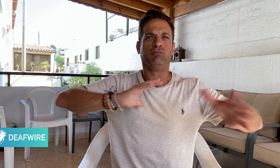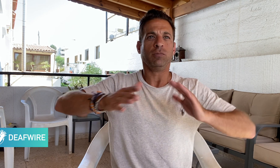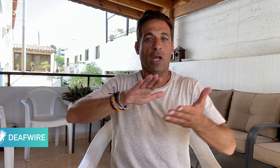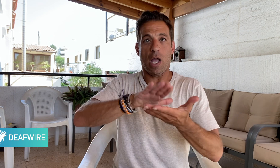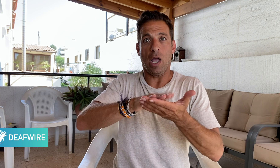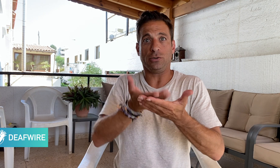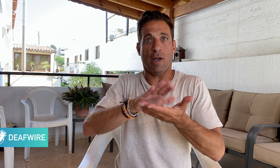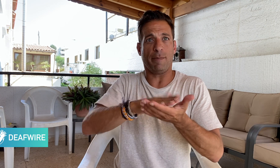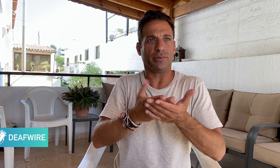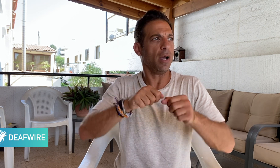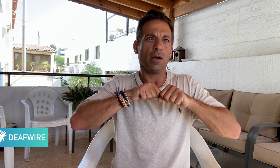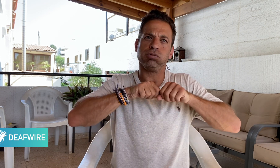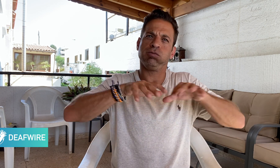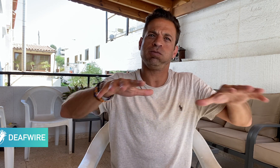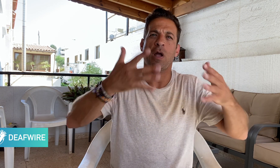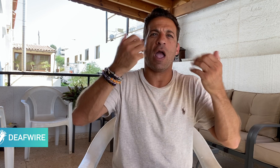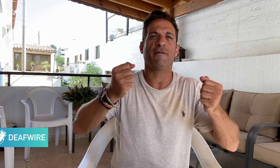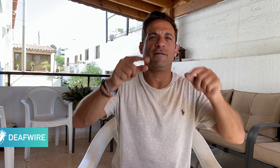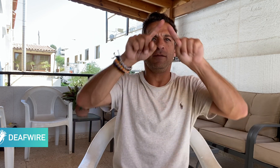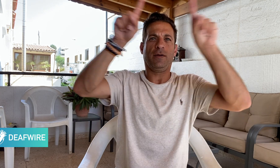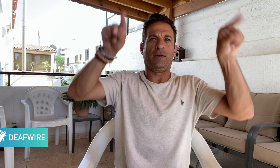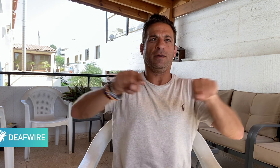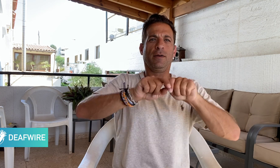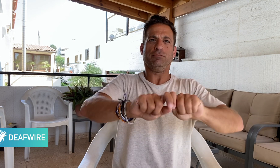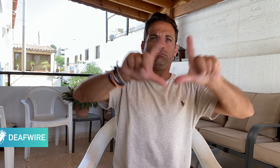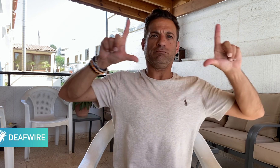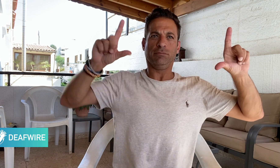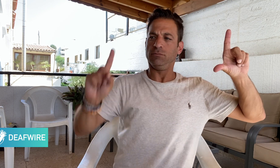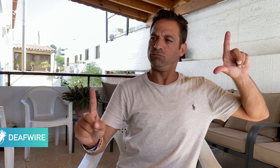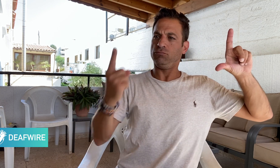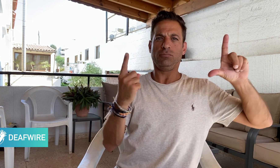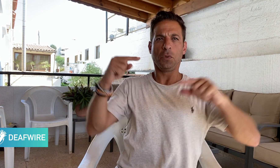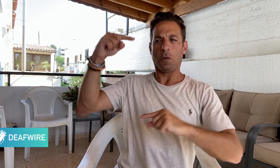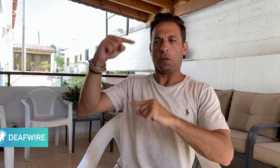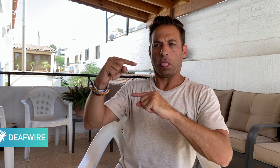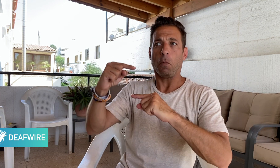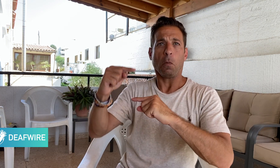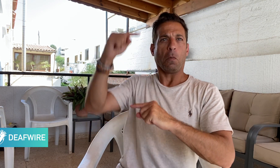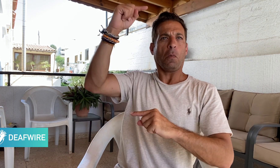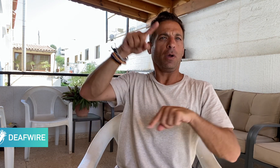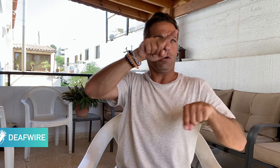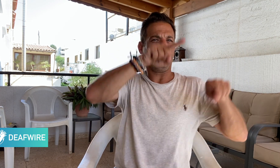sign language interpreters are available on televised news